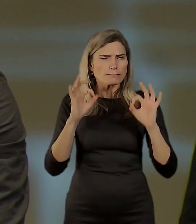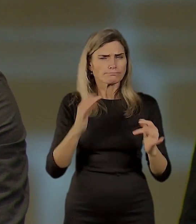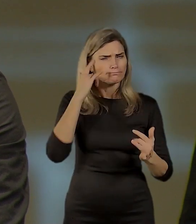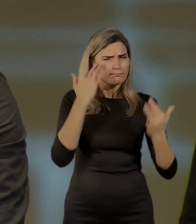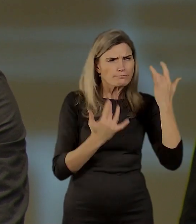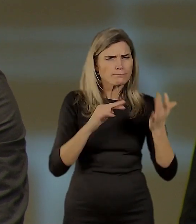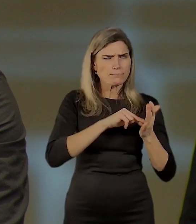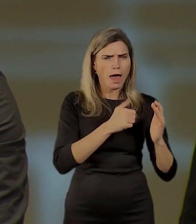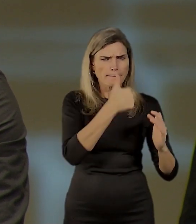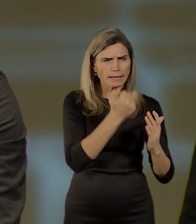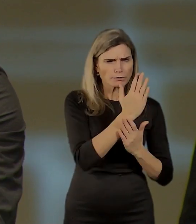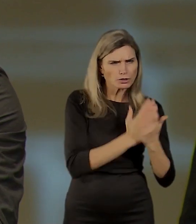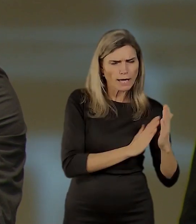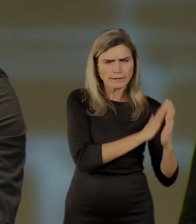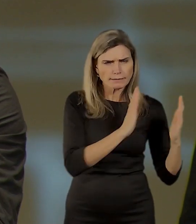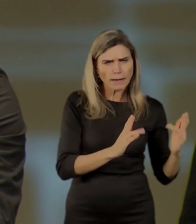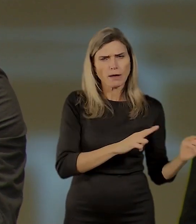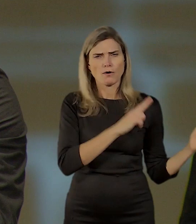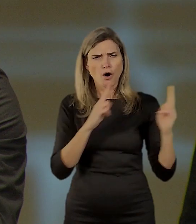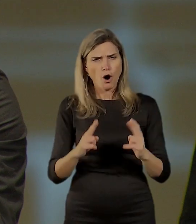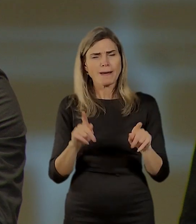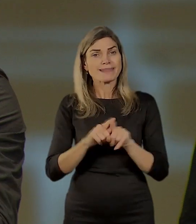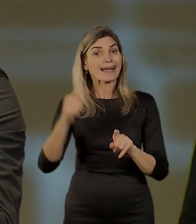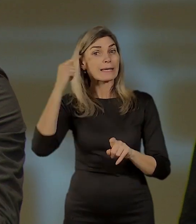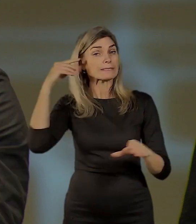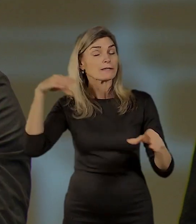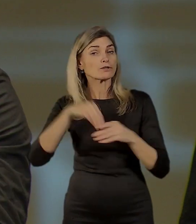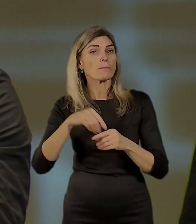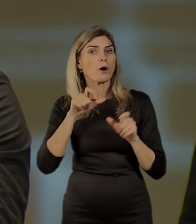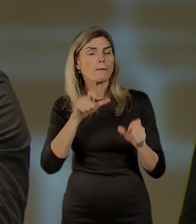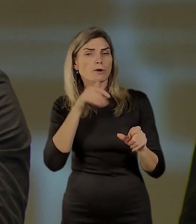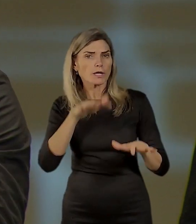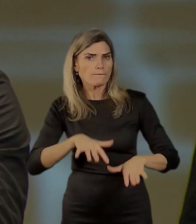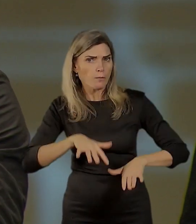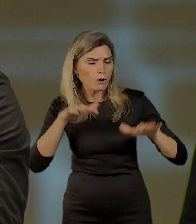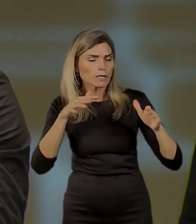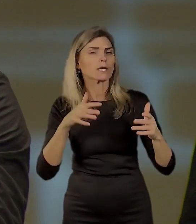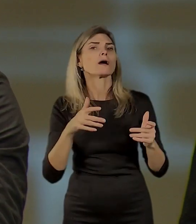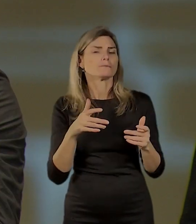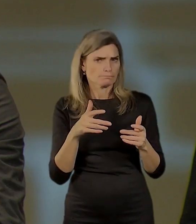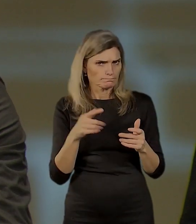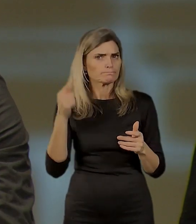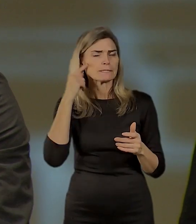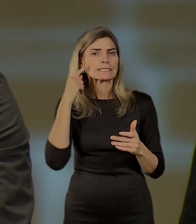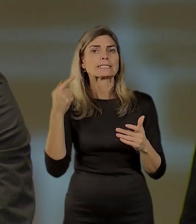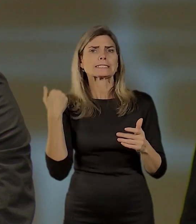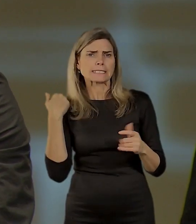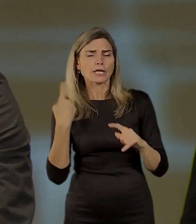what we have been doing for the last 6 years, we were solving how it is realistically possible to build the project and gradually launch it in that location.